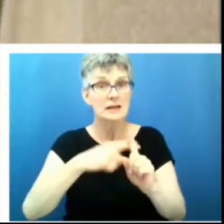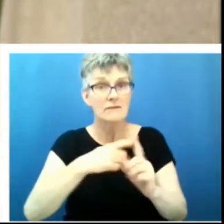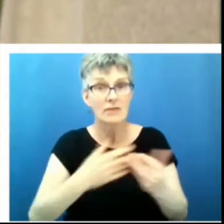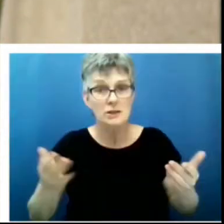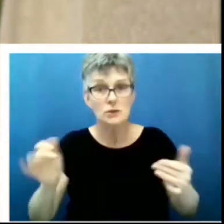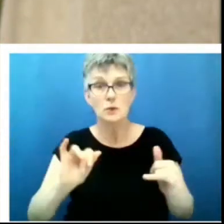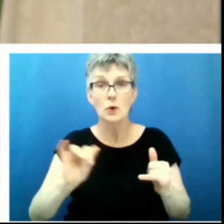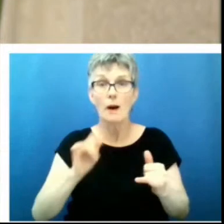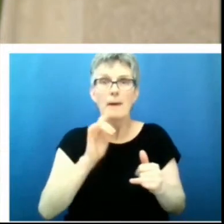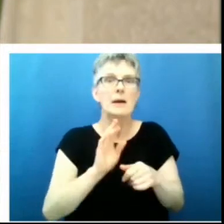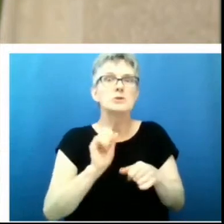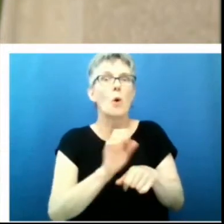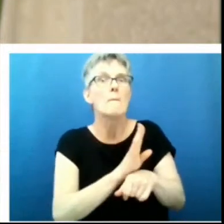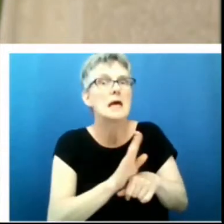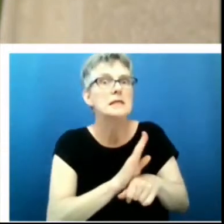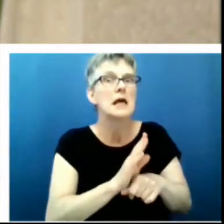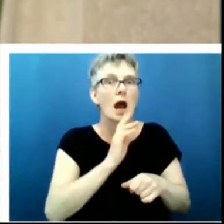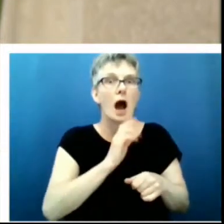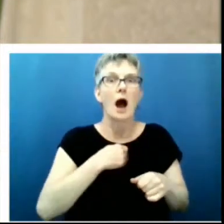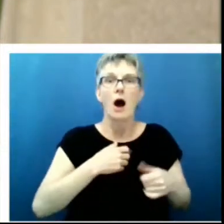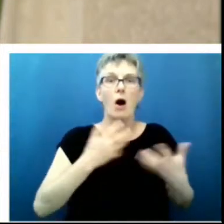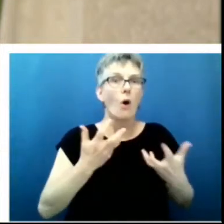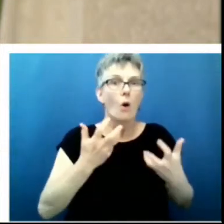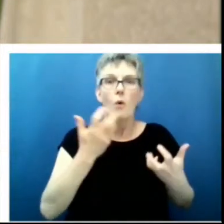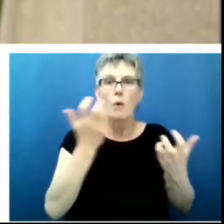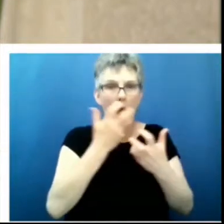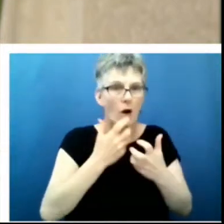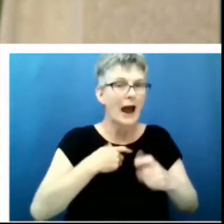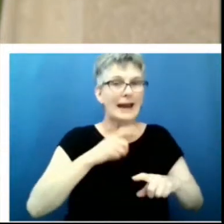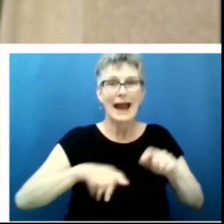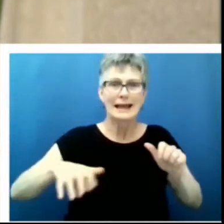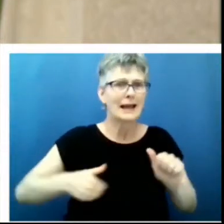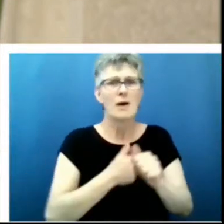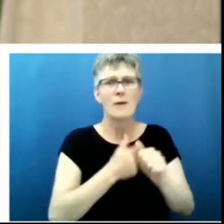Or having so many passion projects that you love and are over committed to.